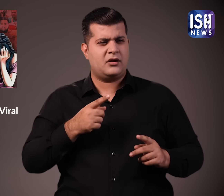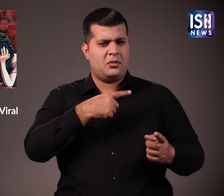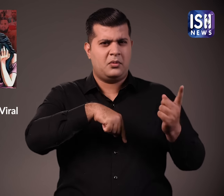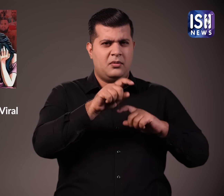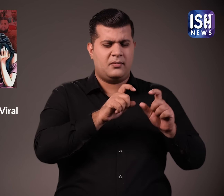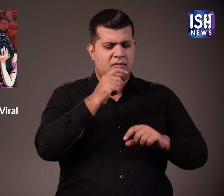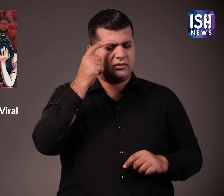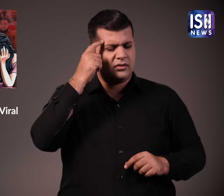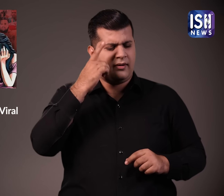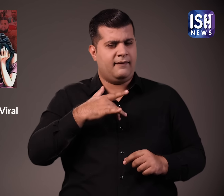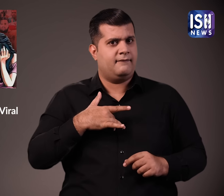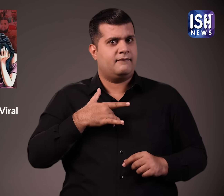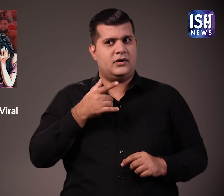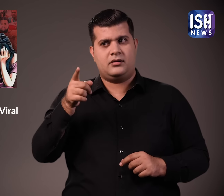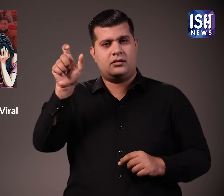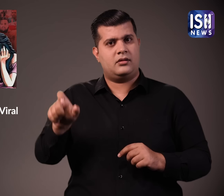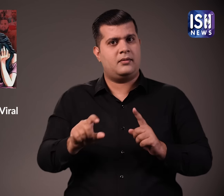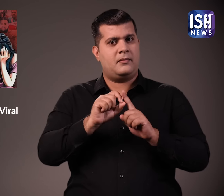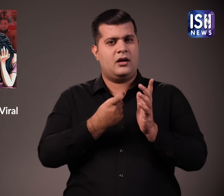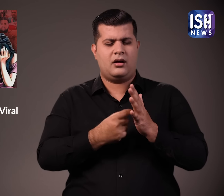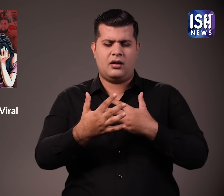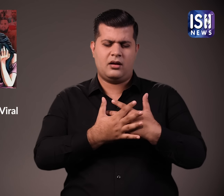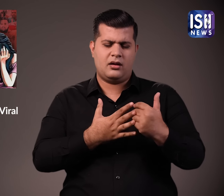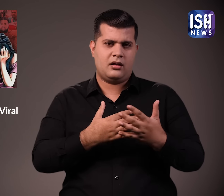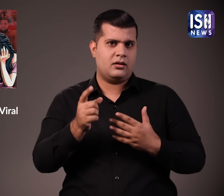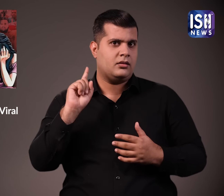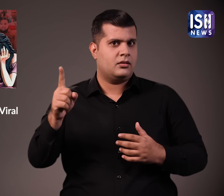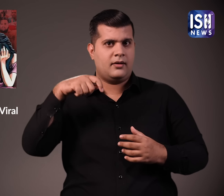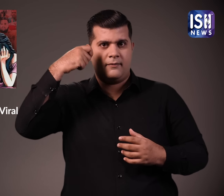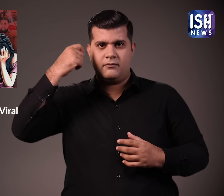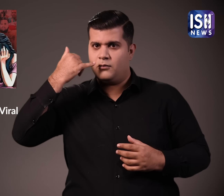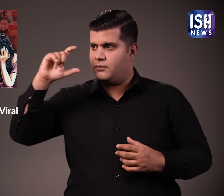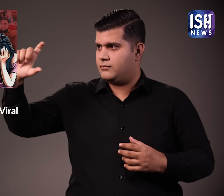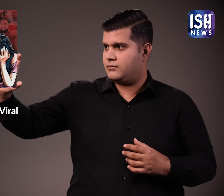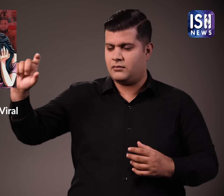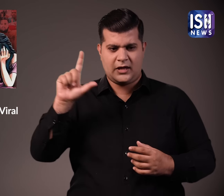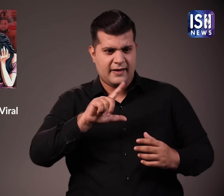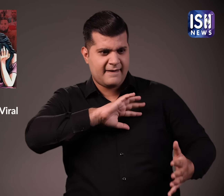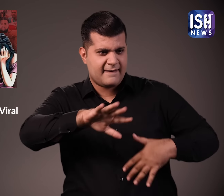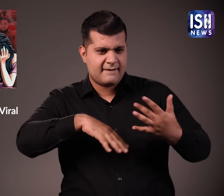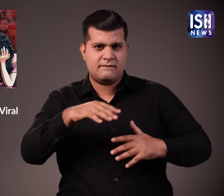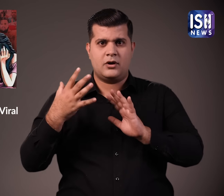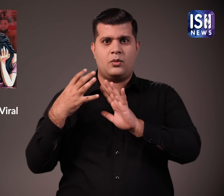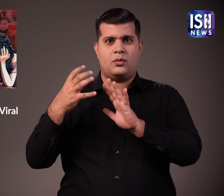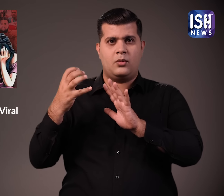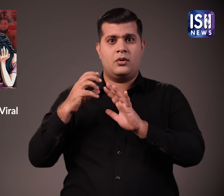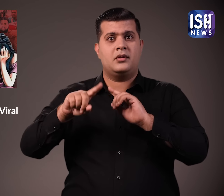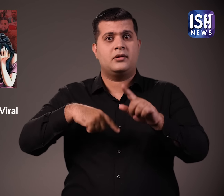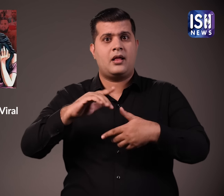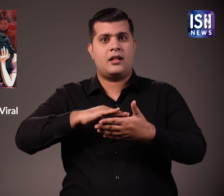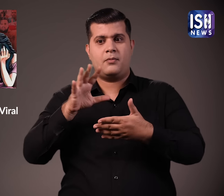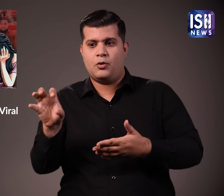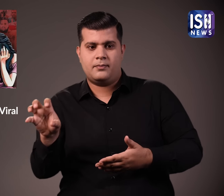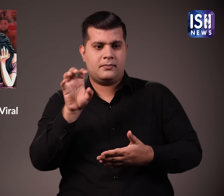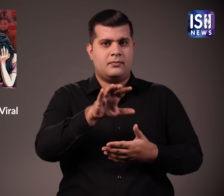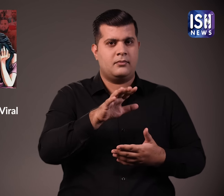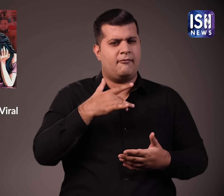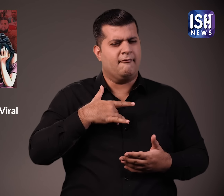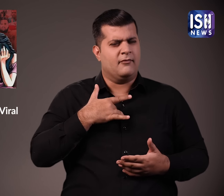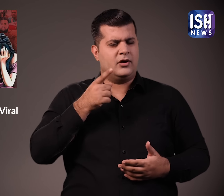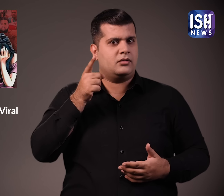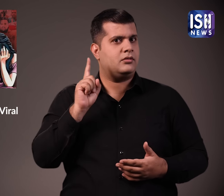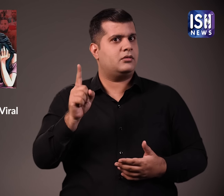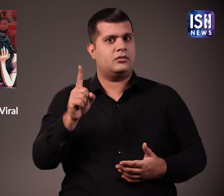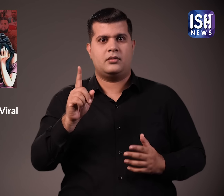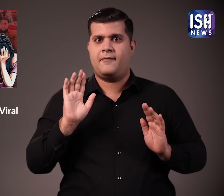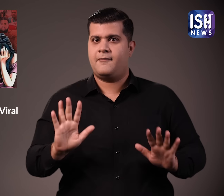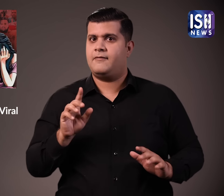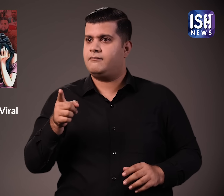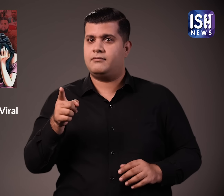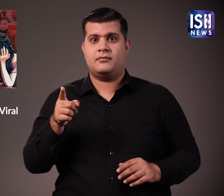Allegedly, Prajwal himself recorded most of the videos on his mobile phone and transferred them to his laptop.